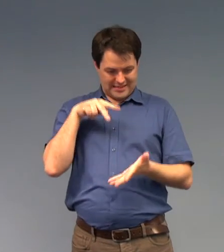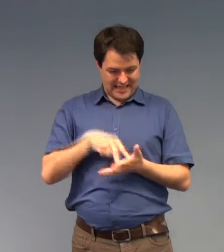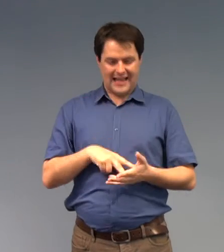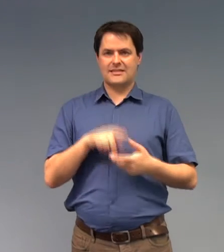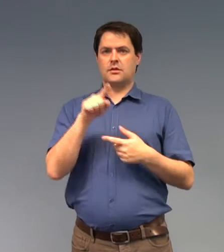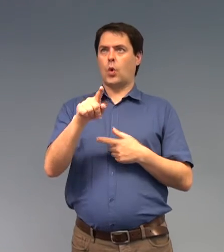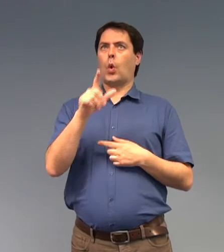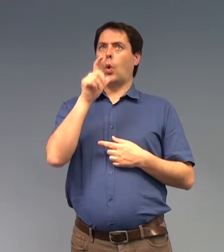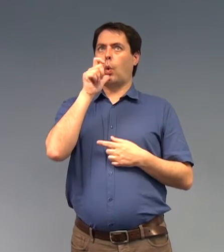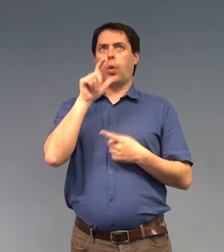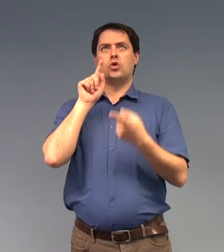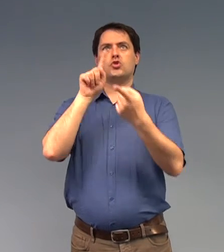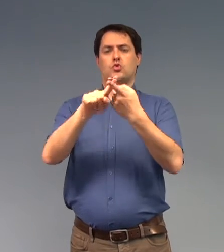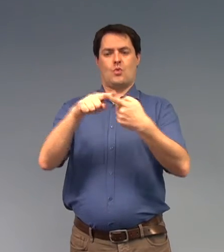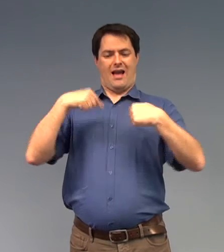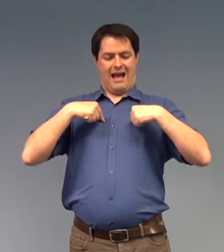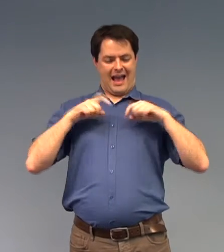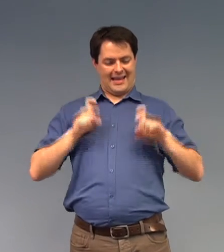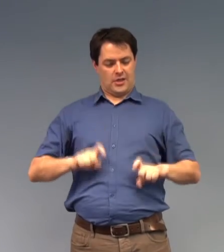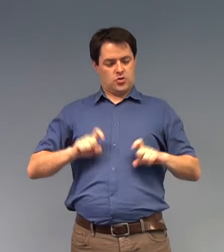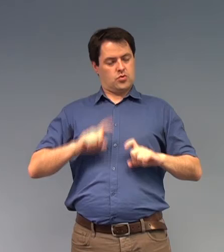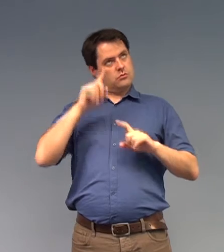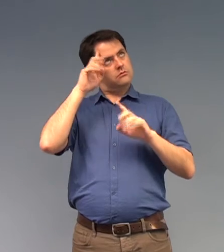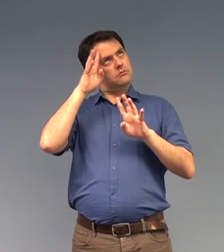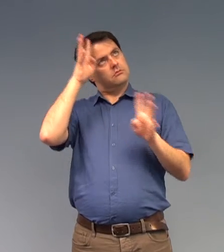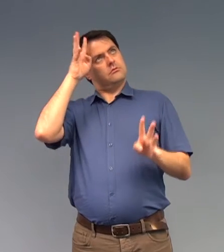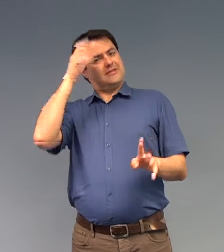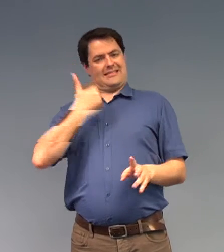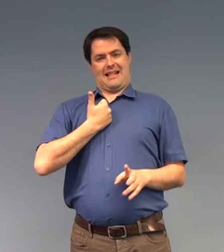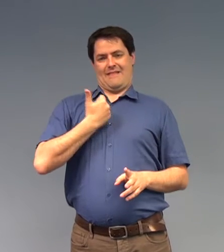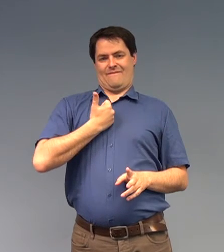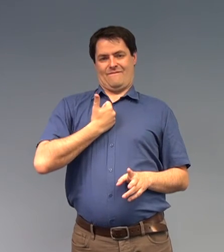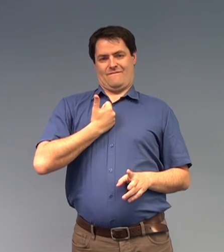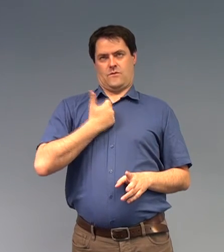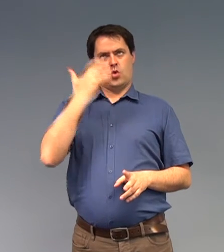Secondly, the workers have to stand in front of a camera,